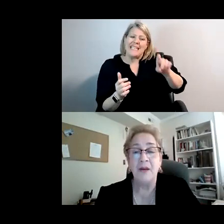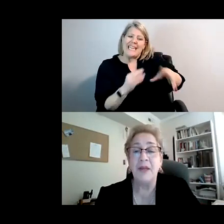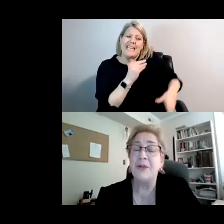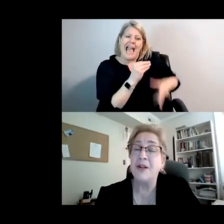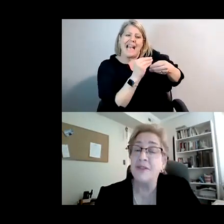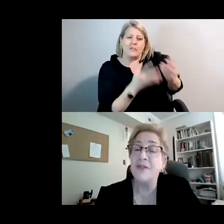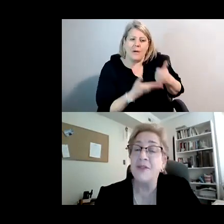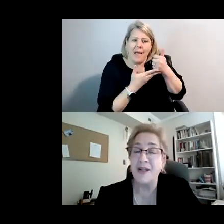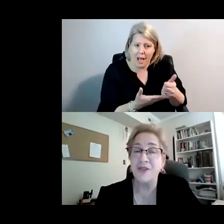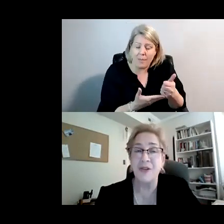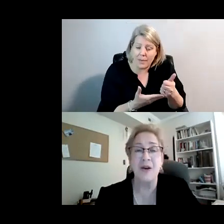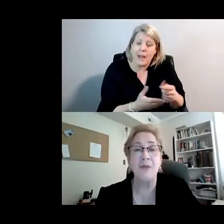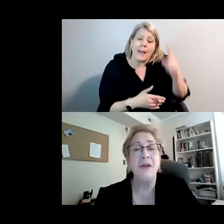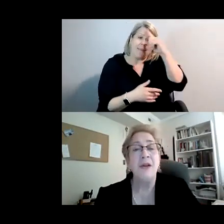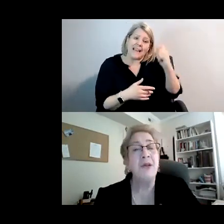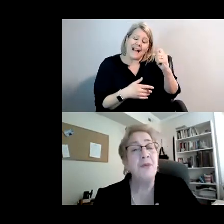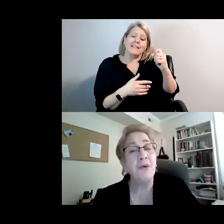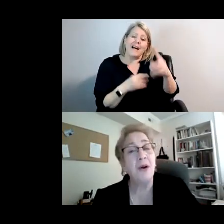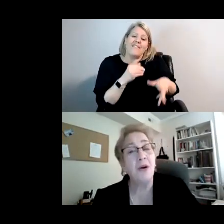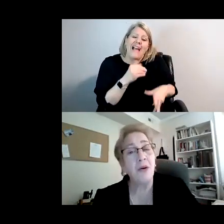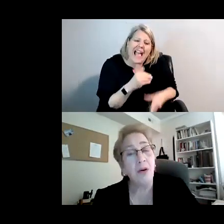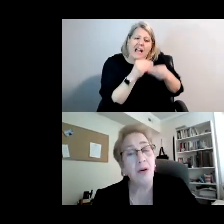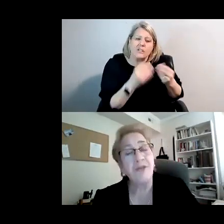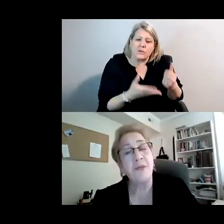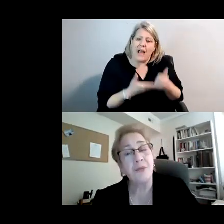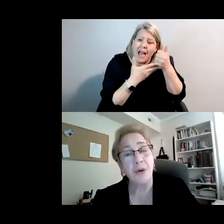And because of that extra help, people are often prone